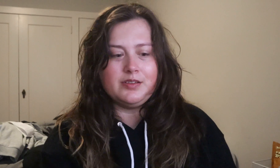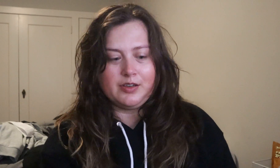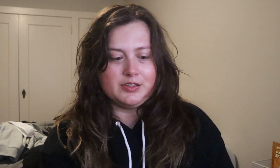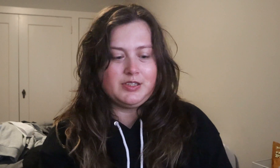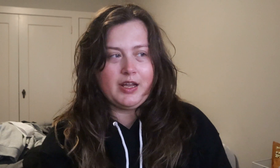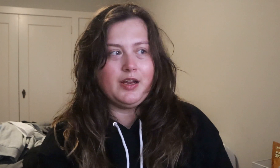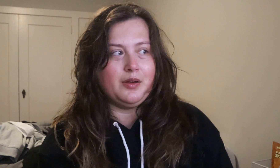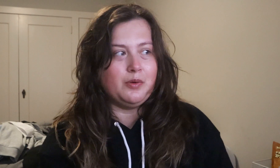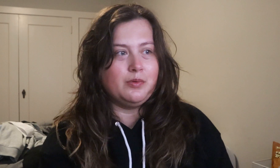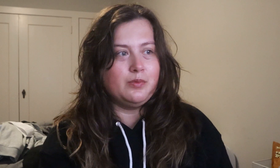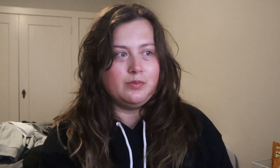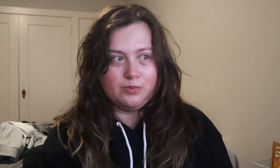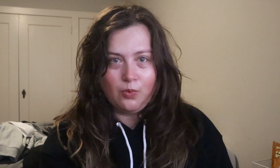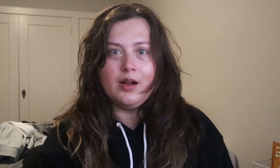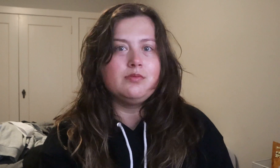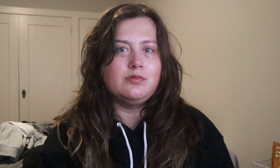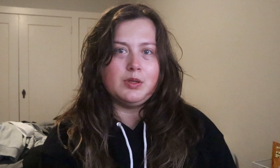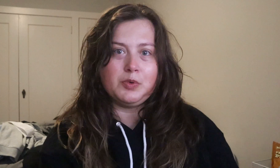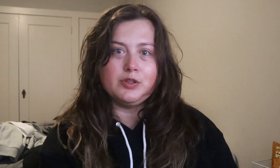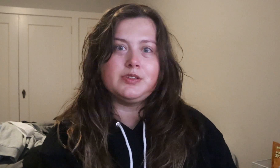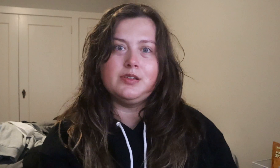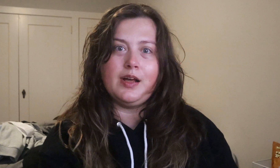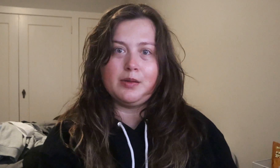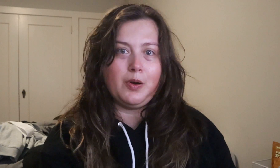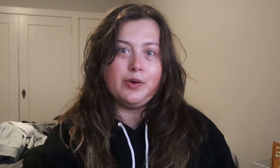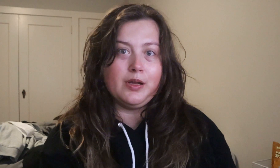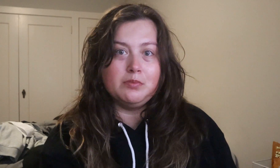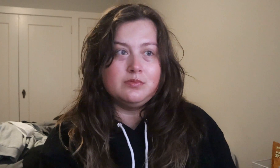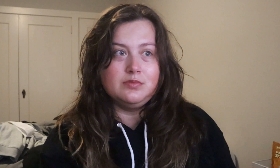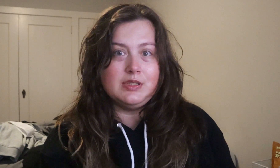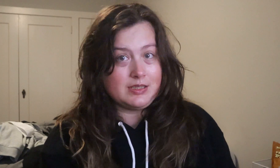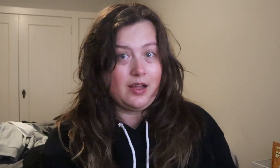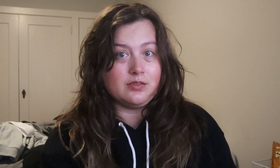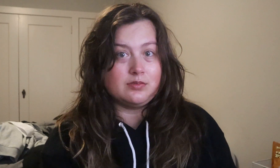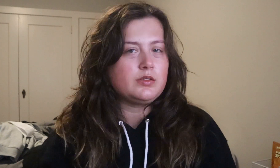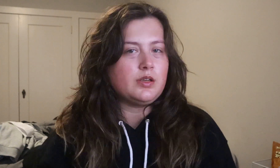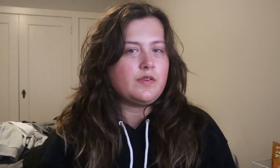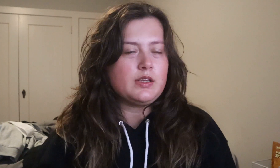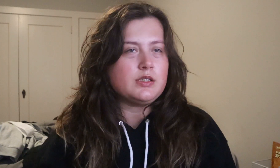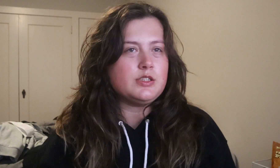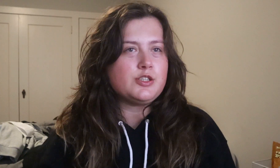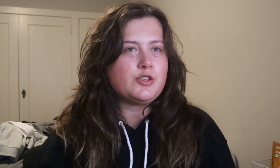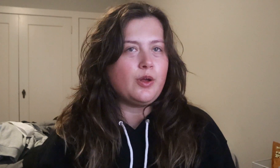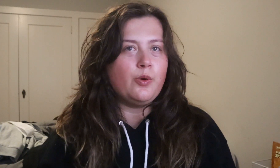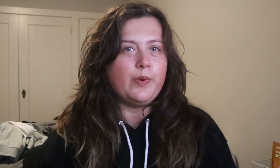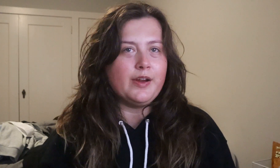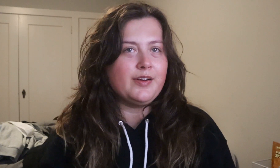They are saying what the person at the podium is saying. Stuff like this is so weird.